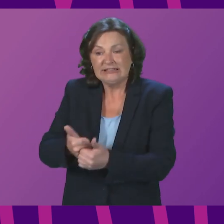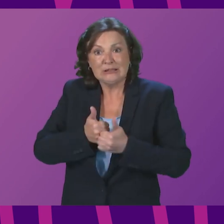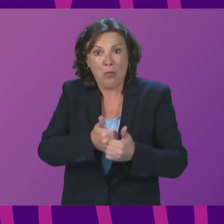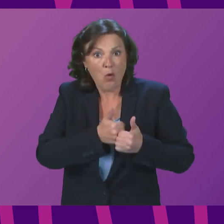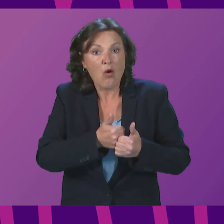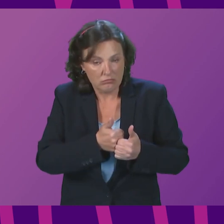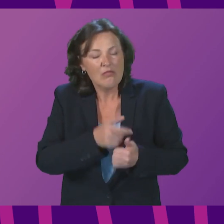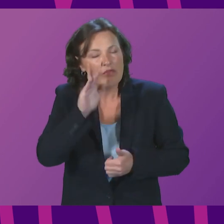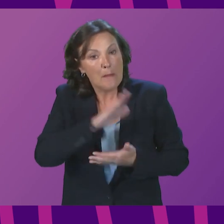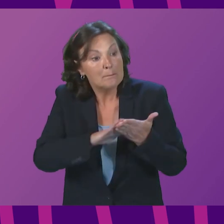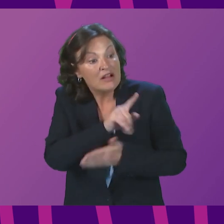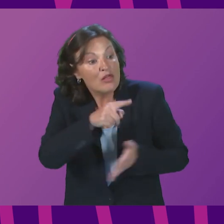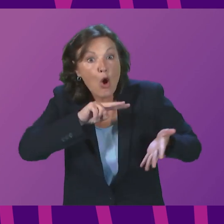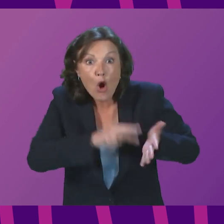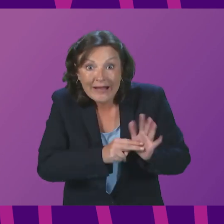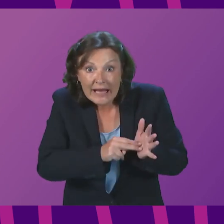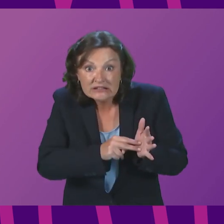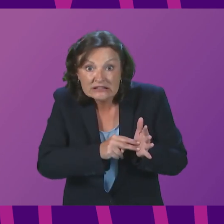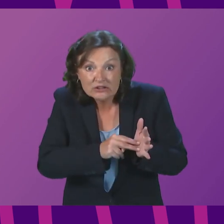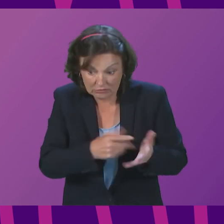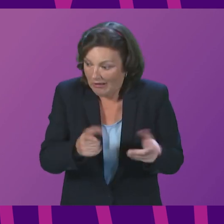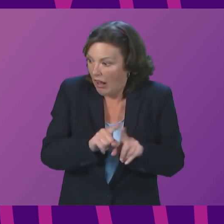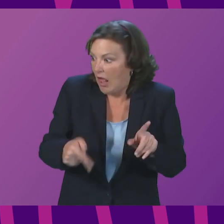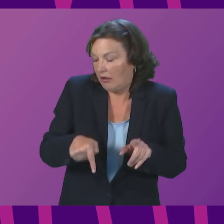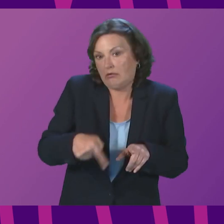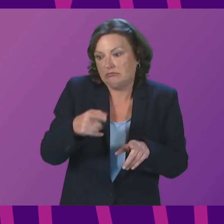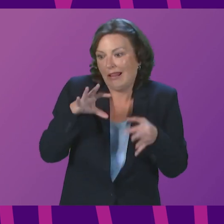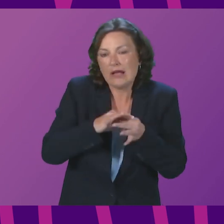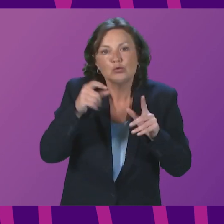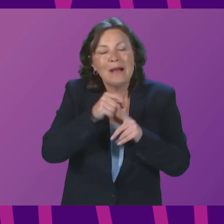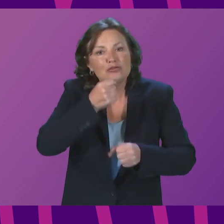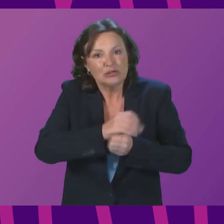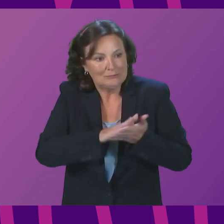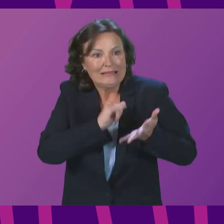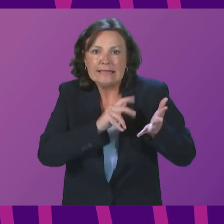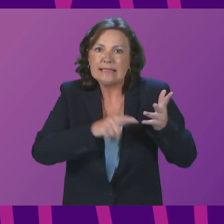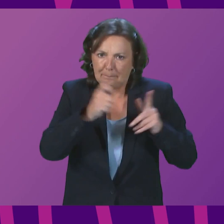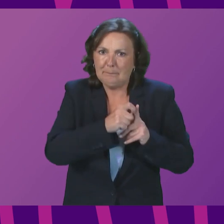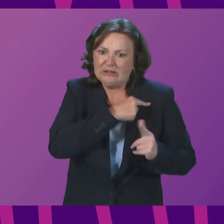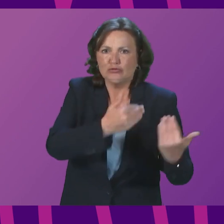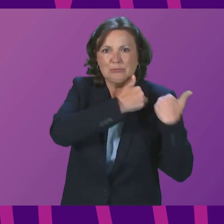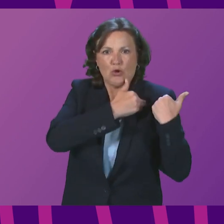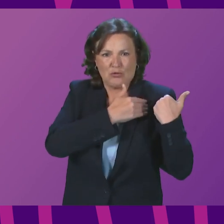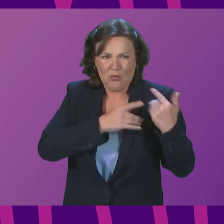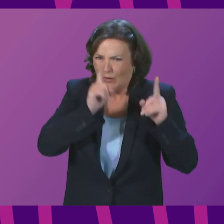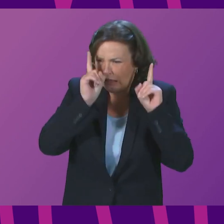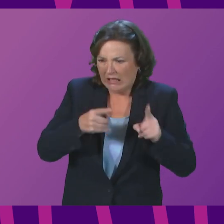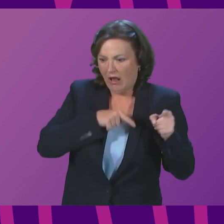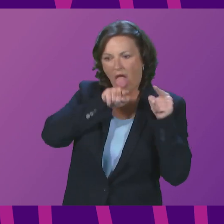is on the organisation—in this case, that is the SNP—to reflect on that and not somehow to suggest that it is the victim who is at fault.